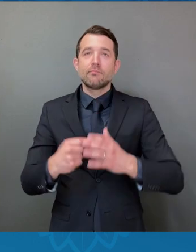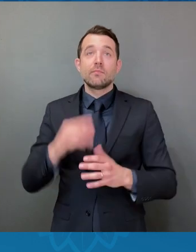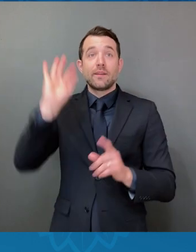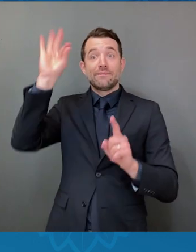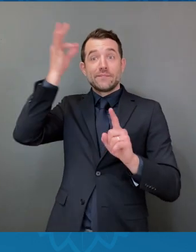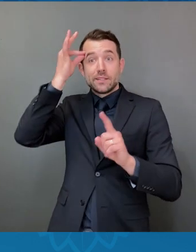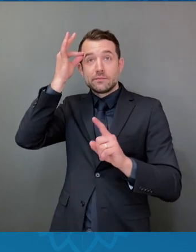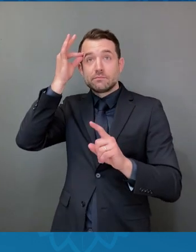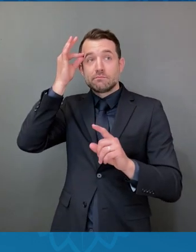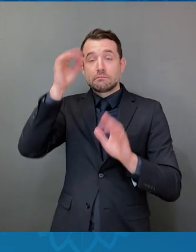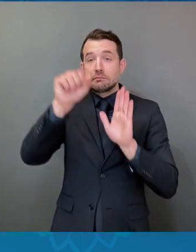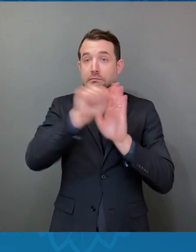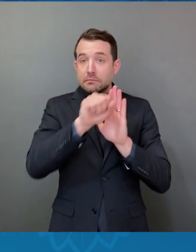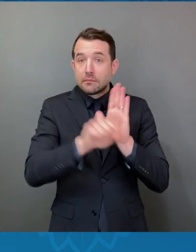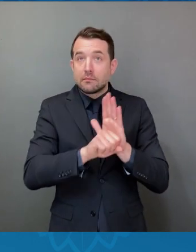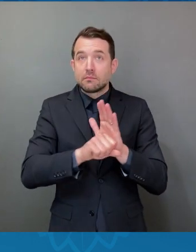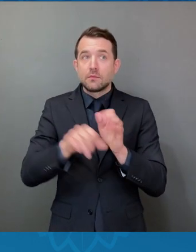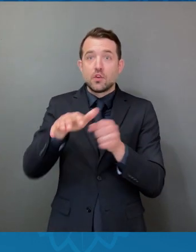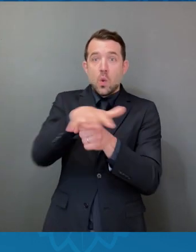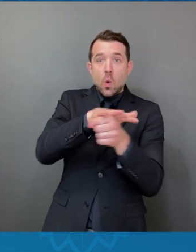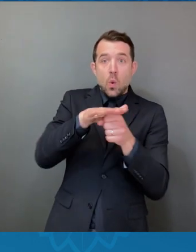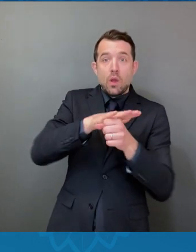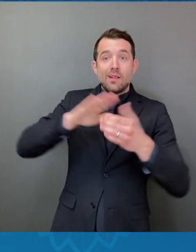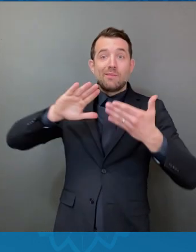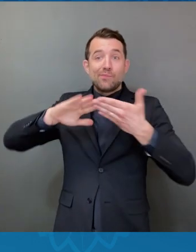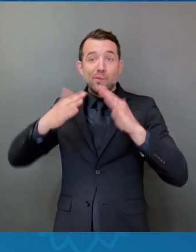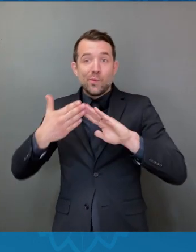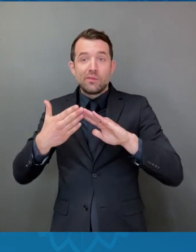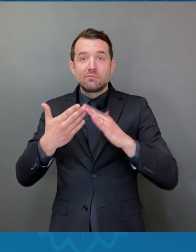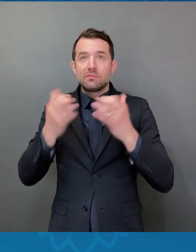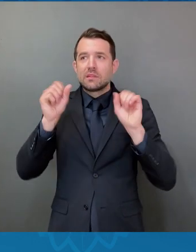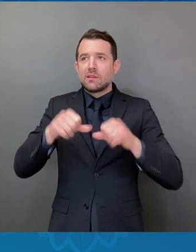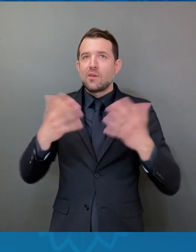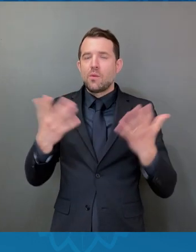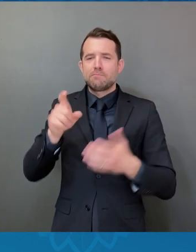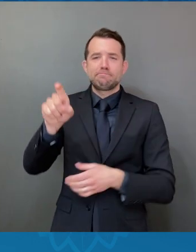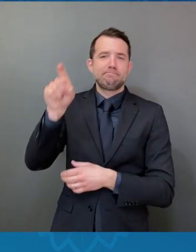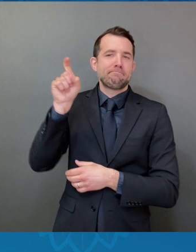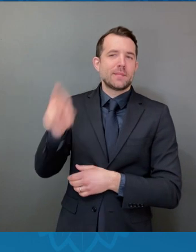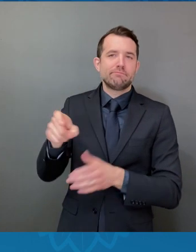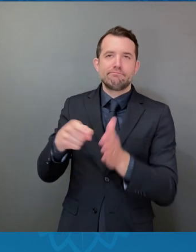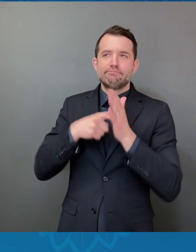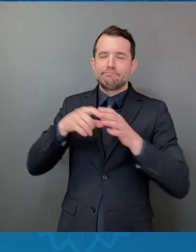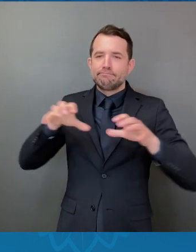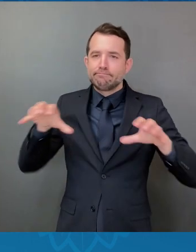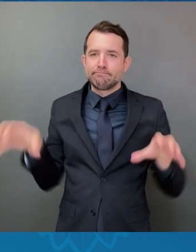can and really must take to help secure the freedom to vote from members of tribal nations and native communities,